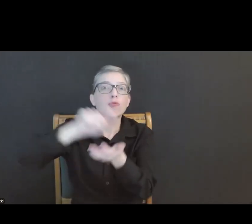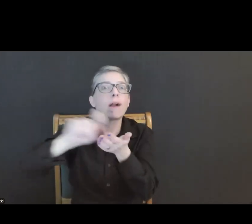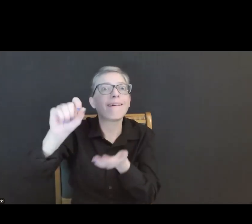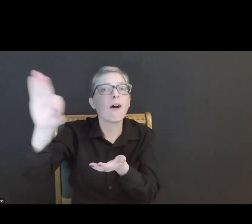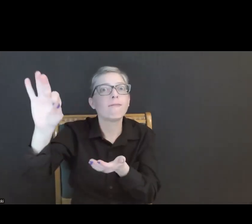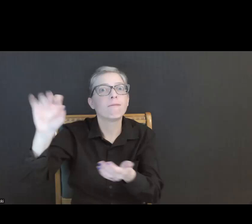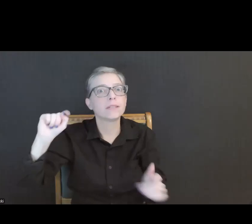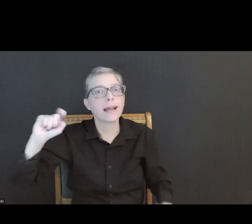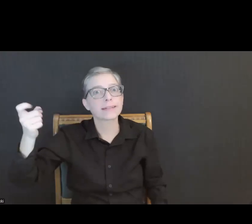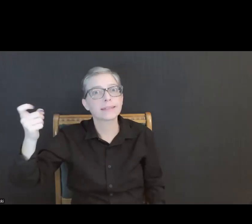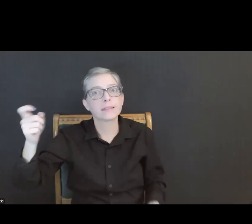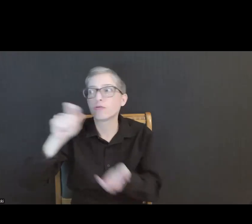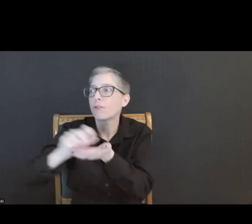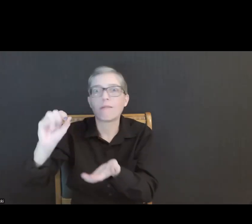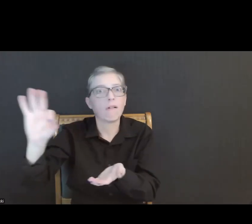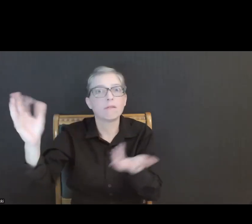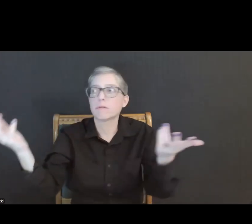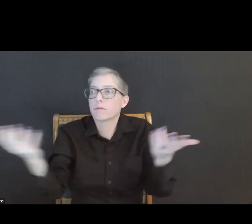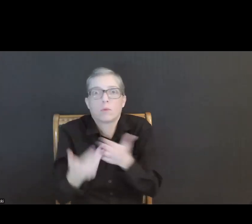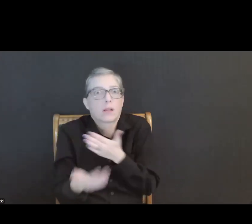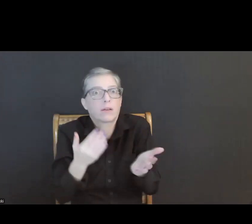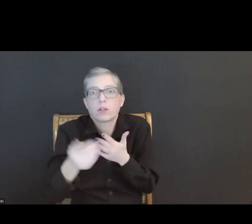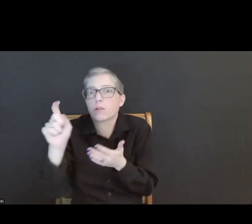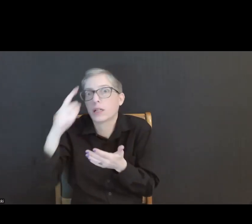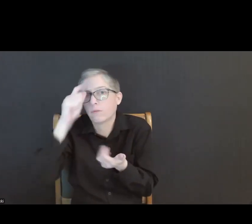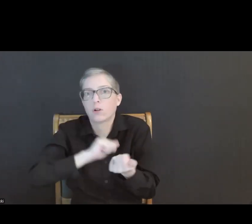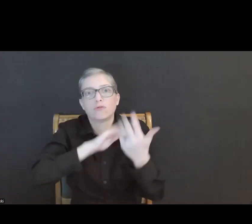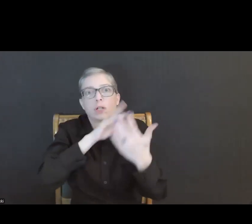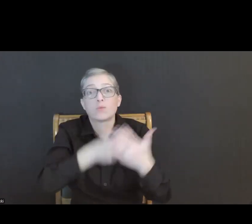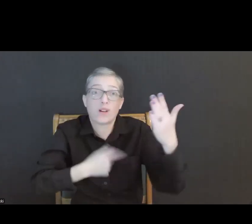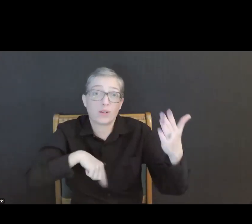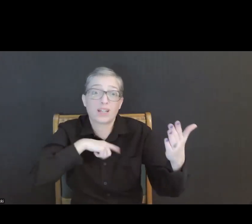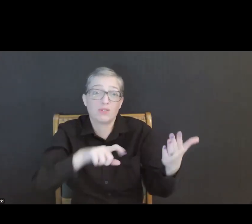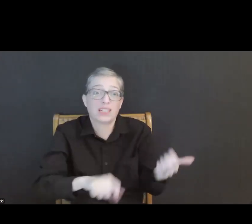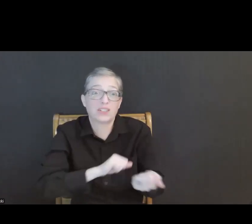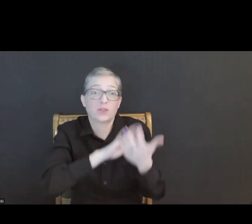to like really address the things that need to be um address yeah said it was a safe space so